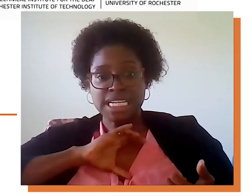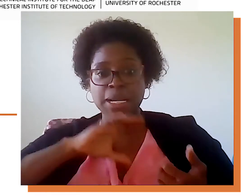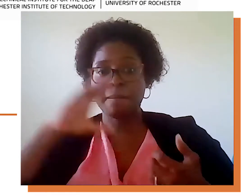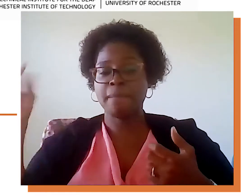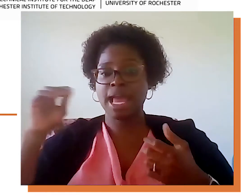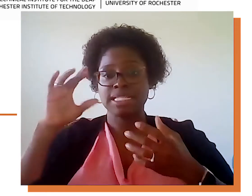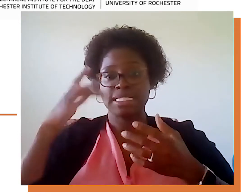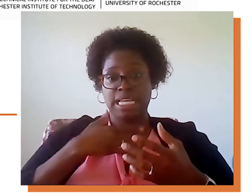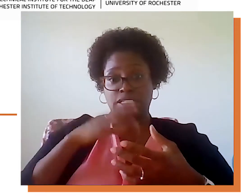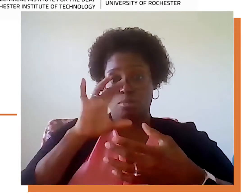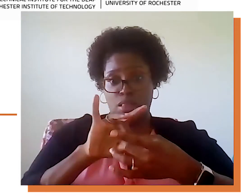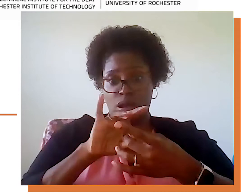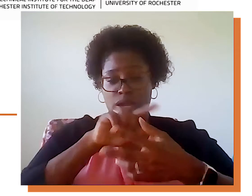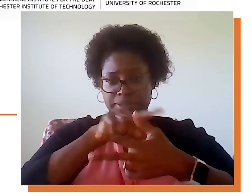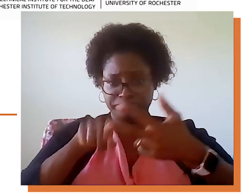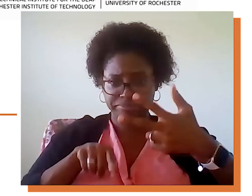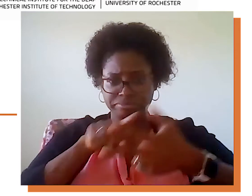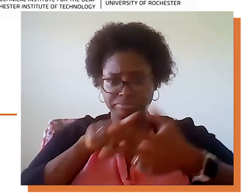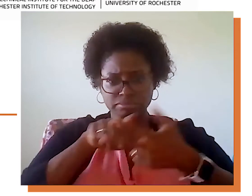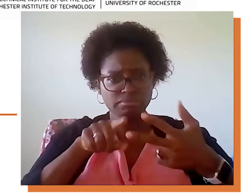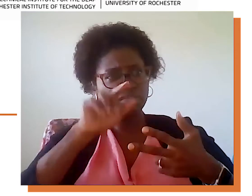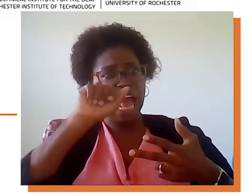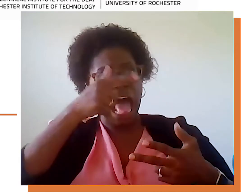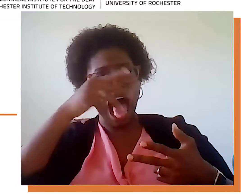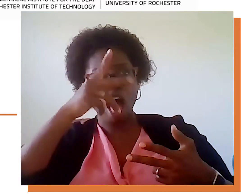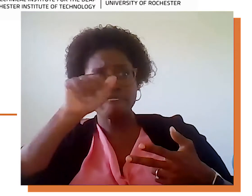and their self-esteem and their sense of belonging.